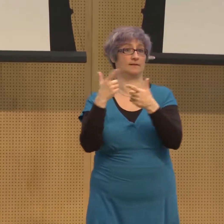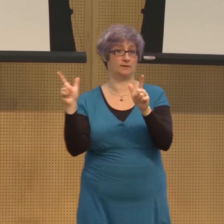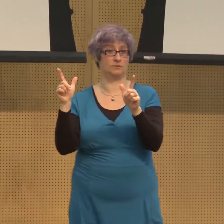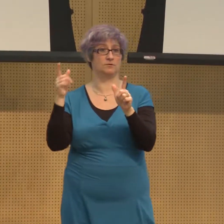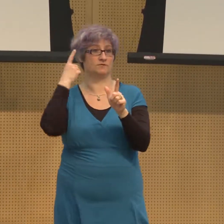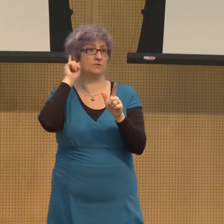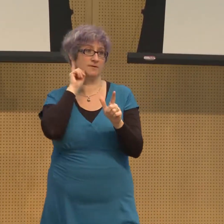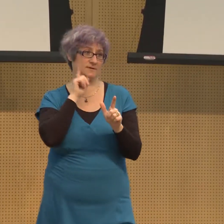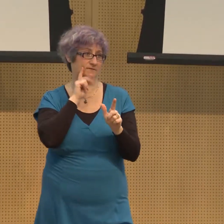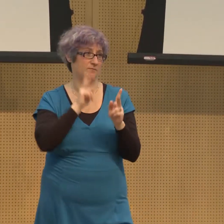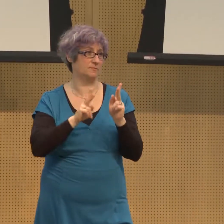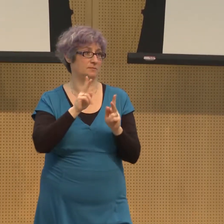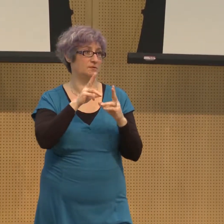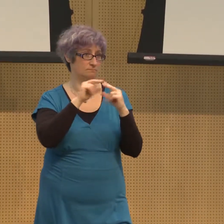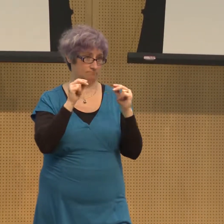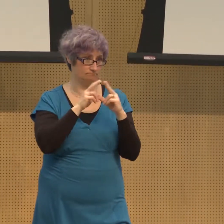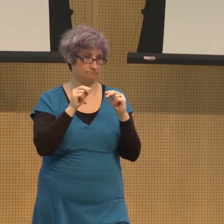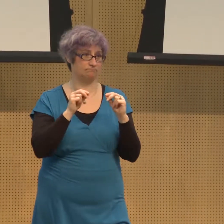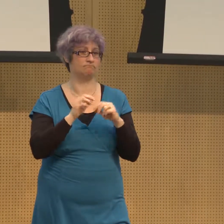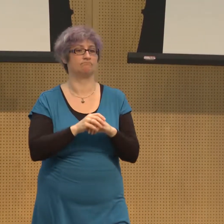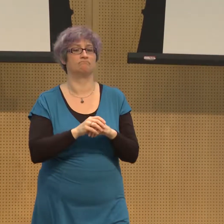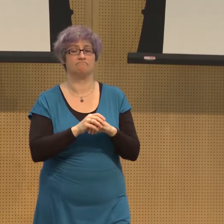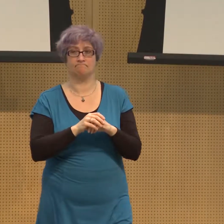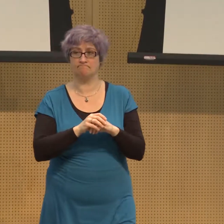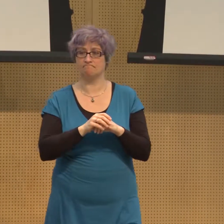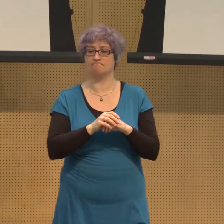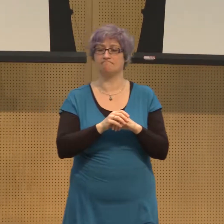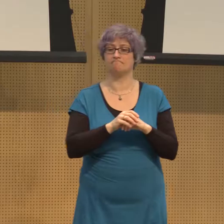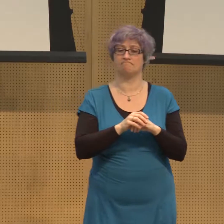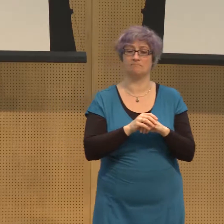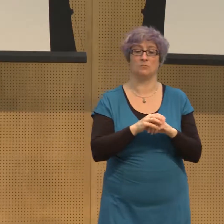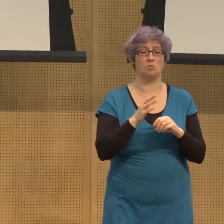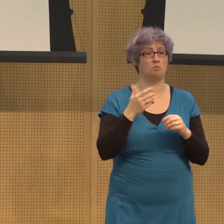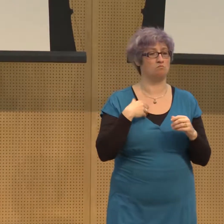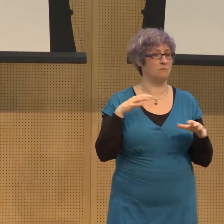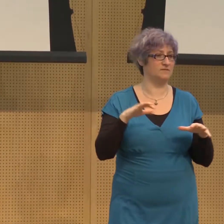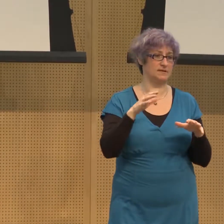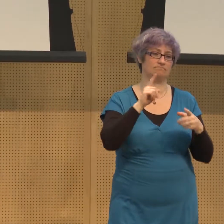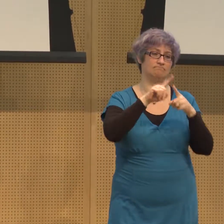access to education and language for deaf people in Nicaragua.